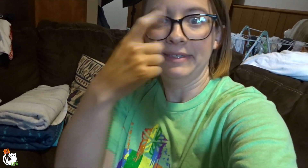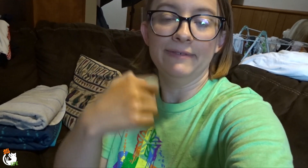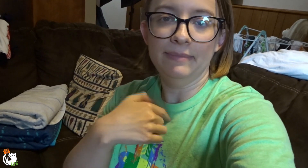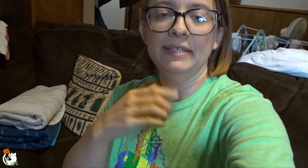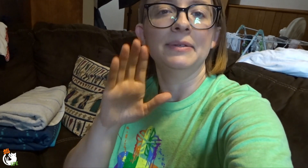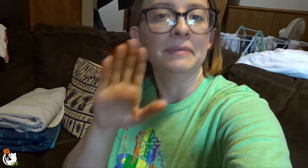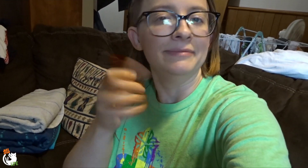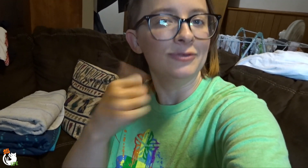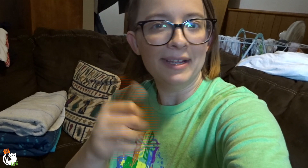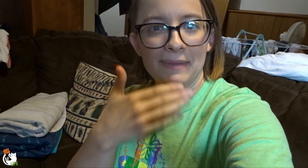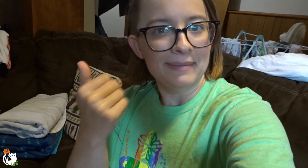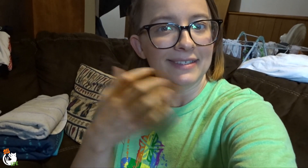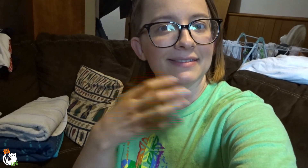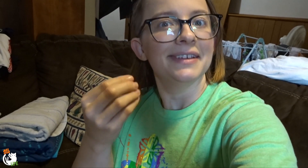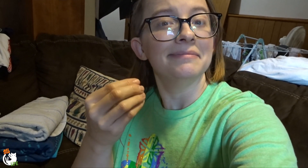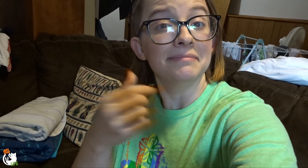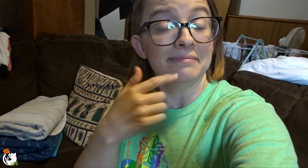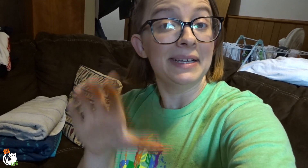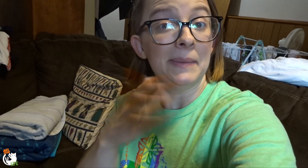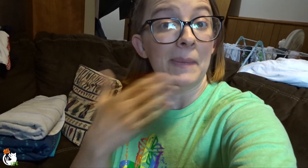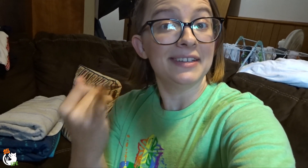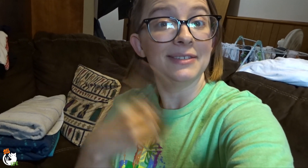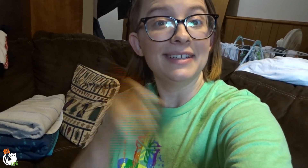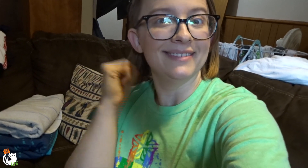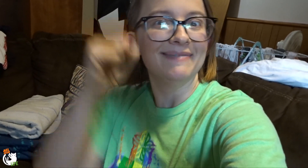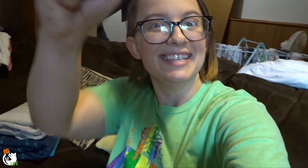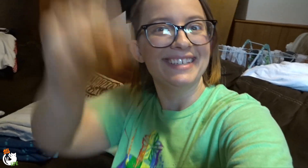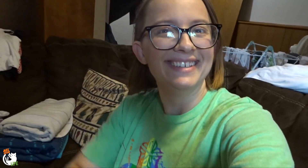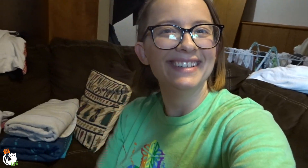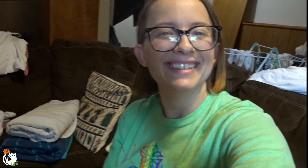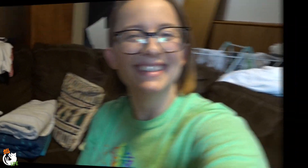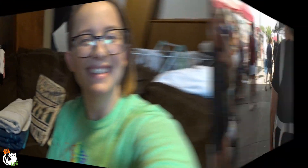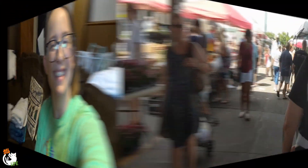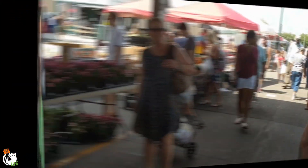I don't want him to have food issue cause of me. So I'm trying my best and it seemed to go really well today. Yay!